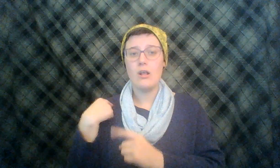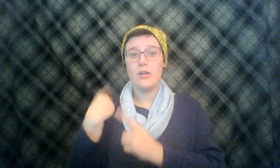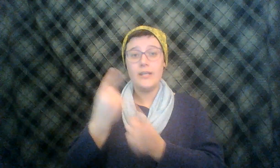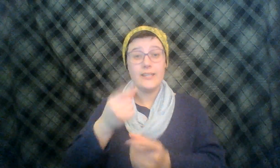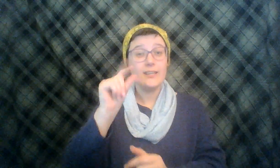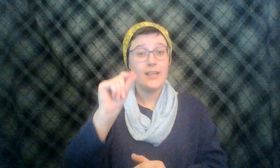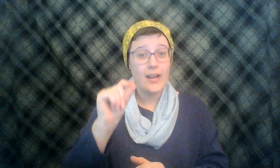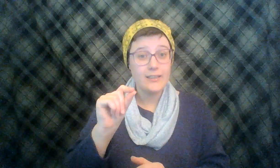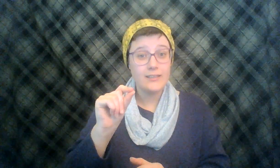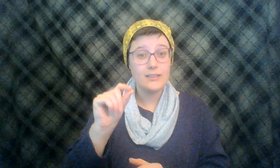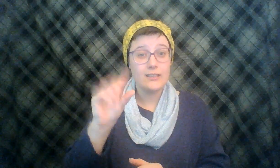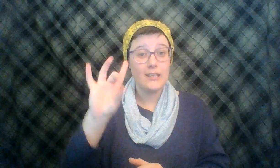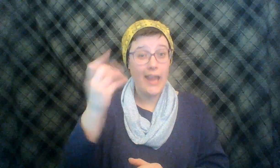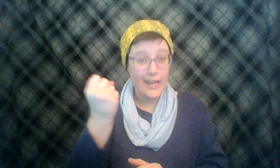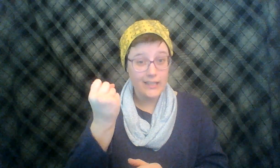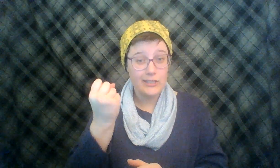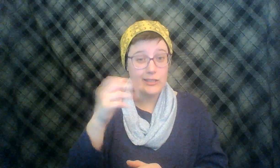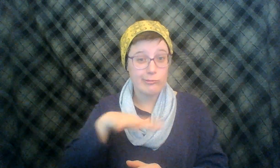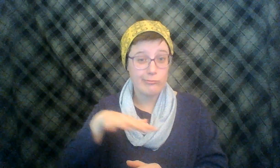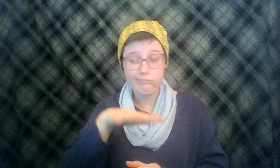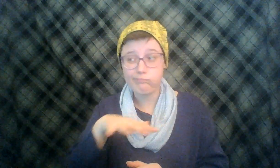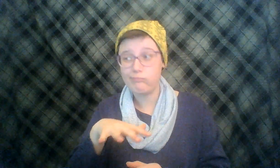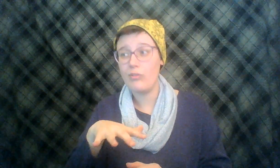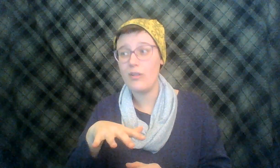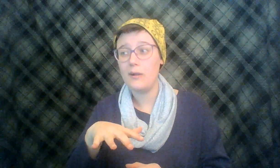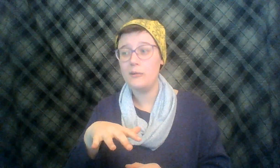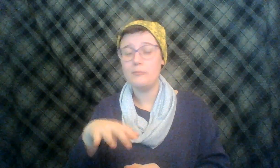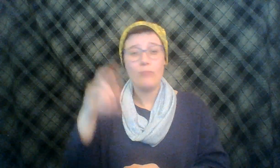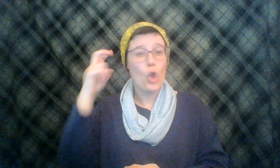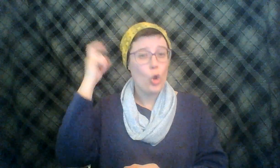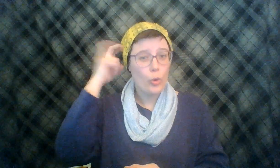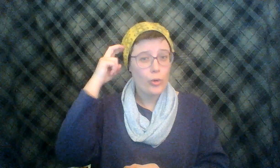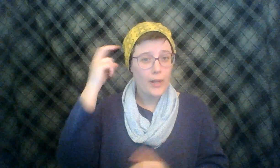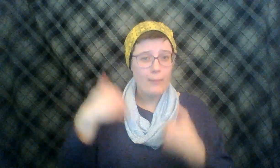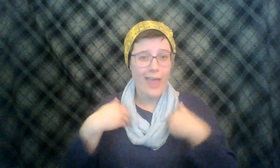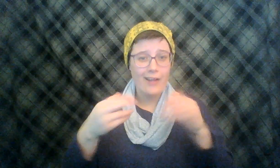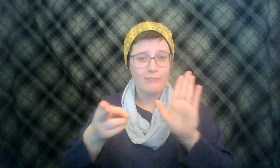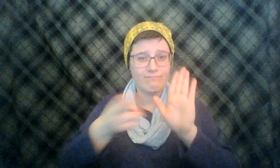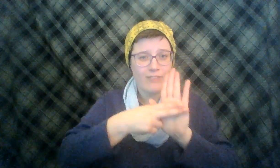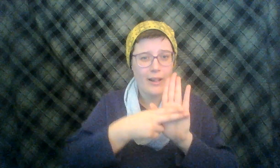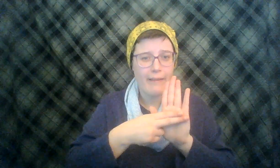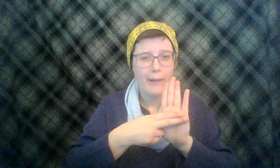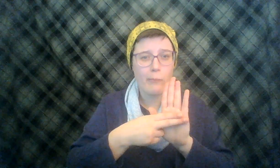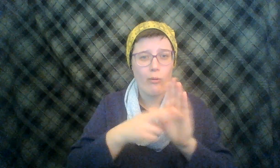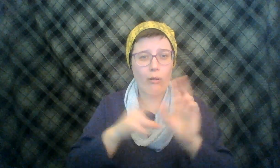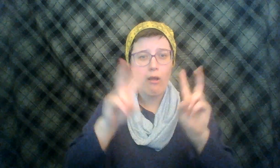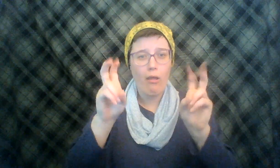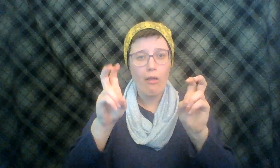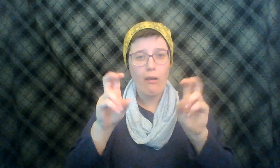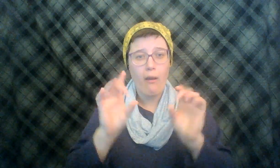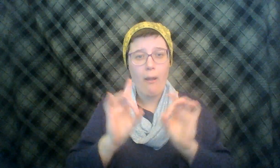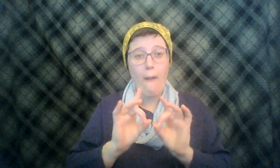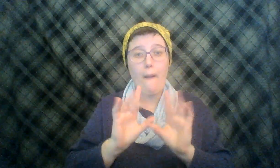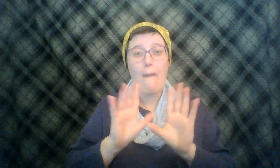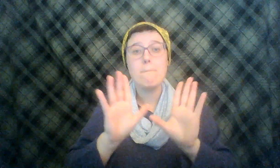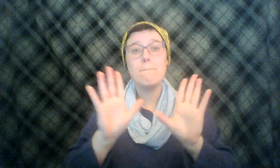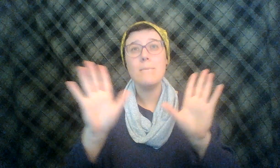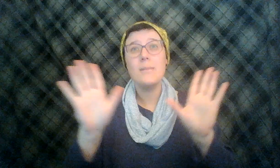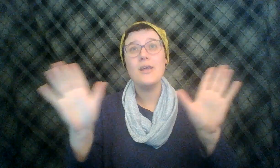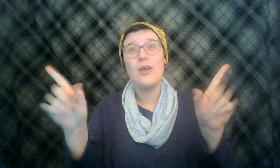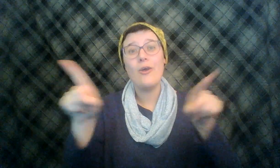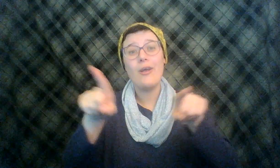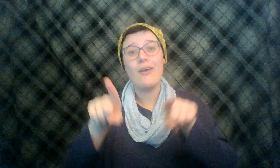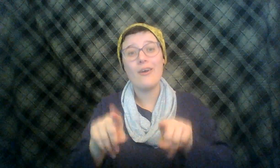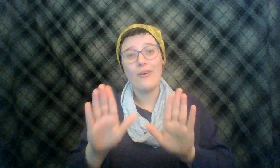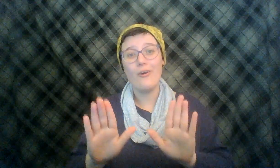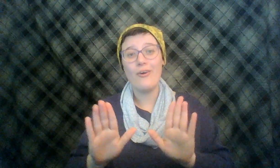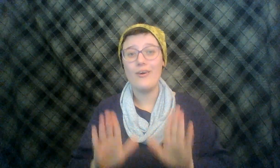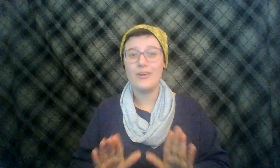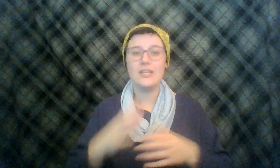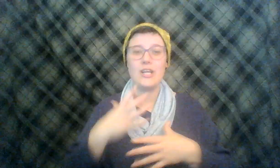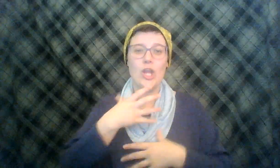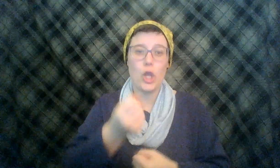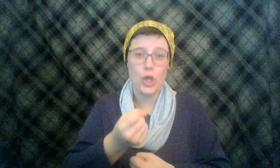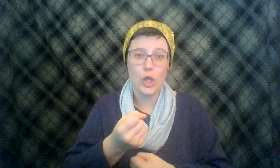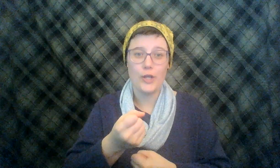Since the 1980s, CIs have been branded as a miracle cure,